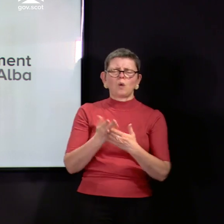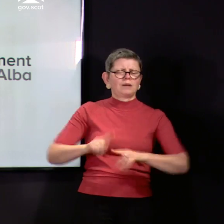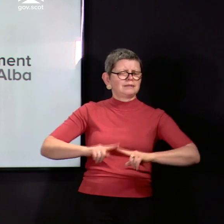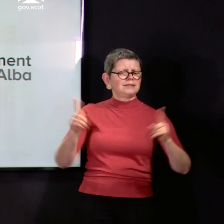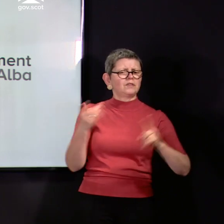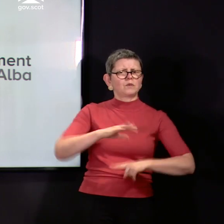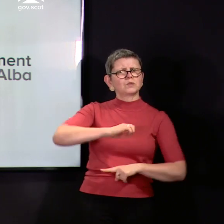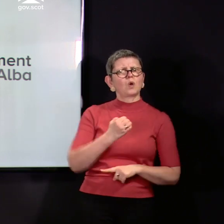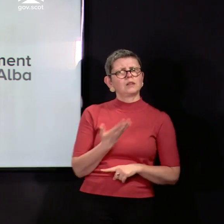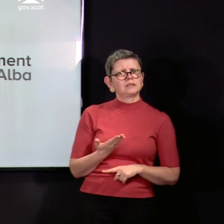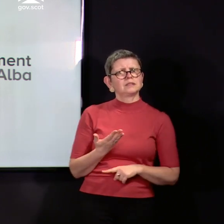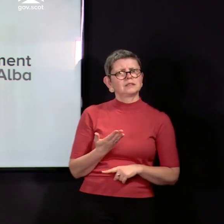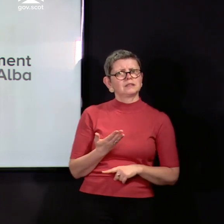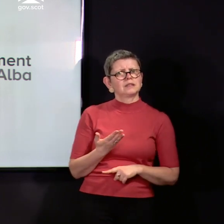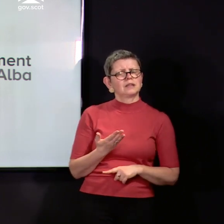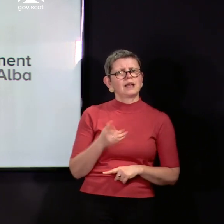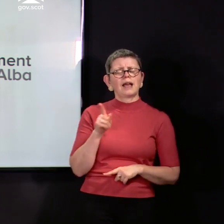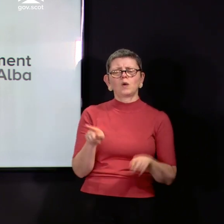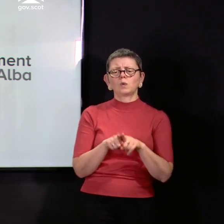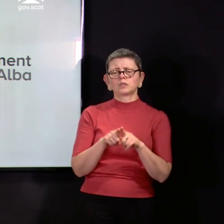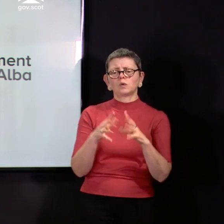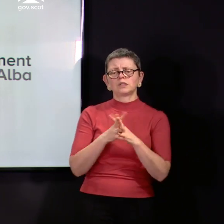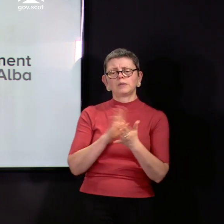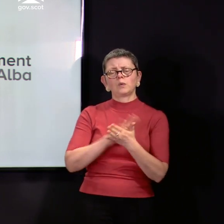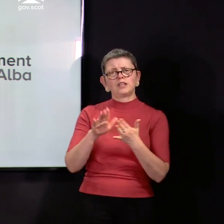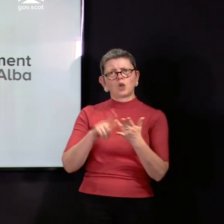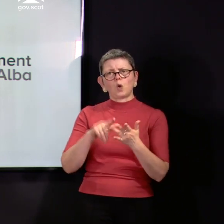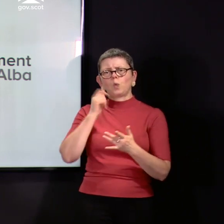there will be of course be lessons for WHO will hold for all of us, from Sweden, from